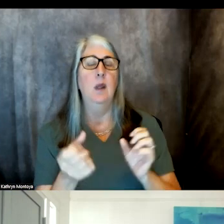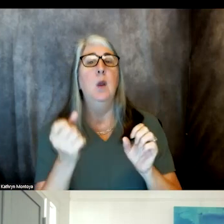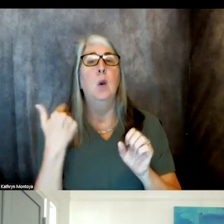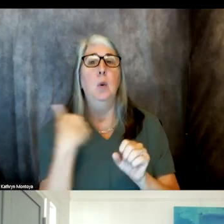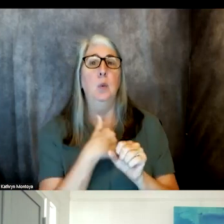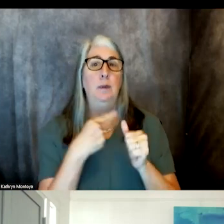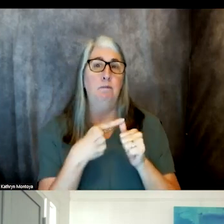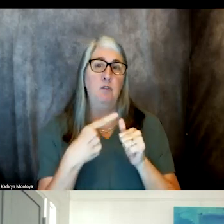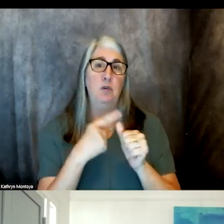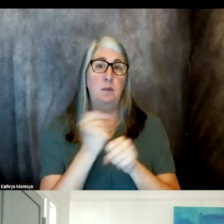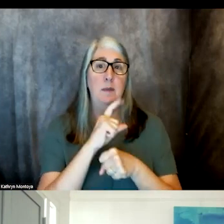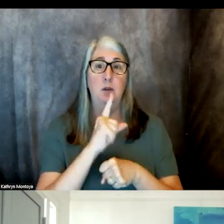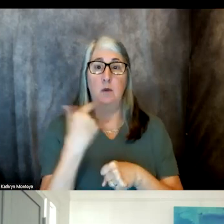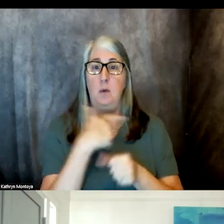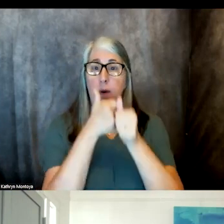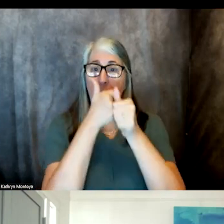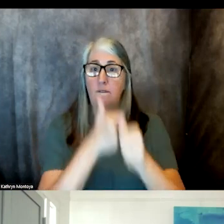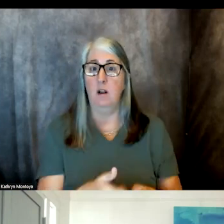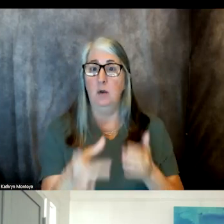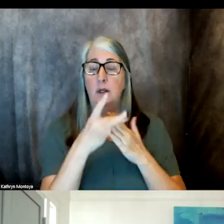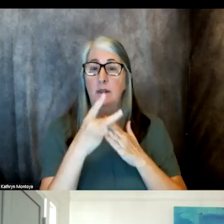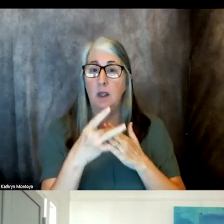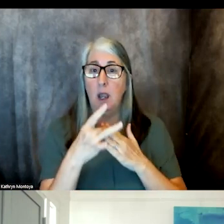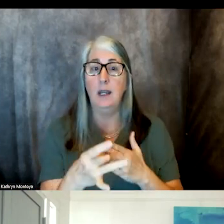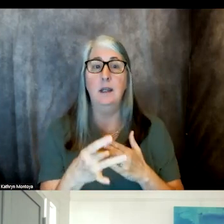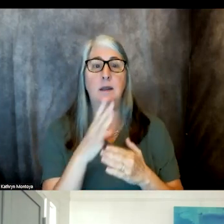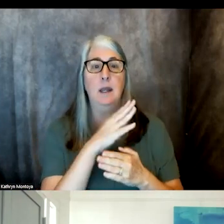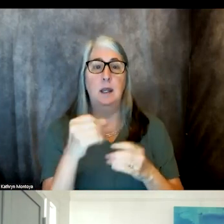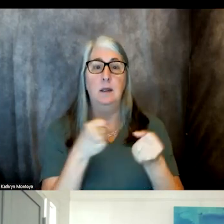THE GUIDANCE DOCUMENT AND SUPPORT THAT AMY HAS